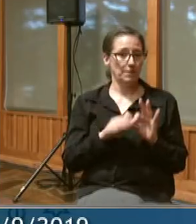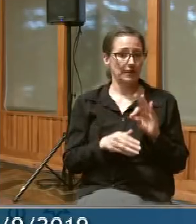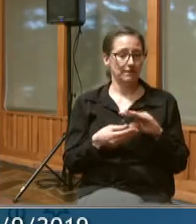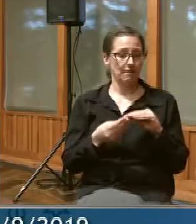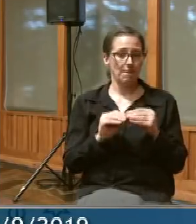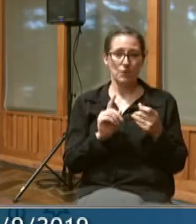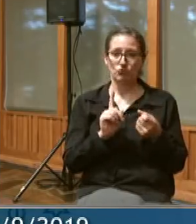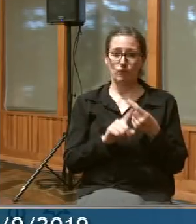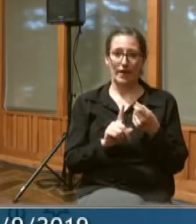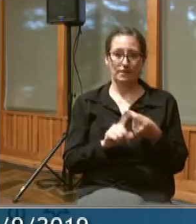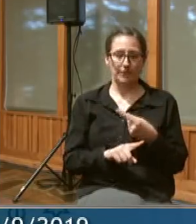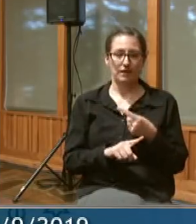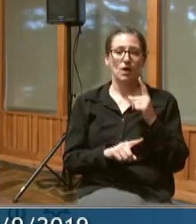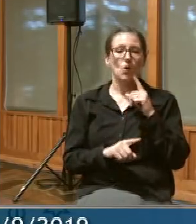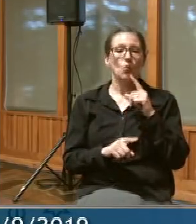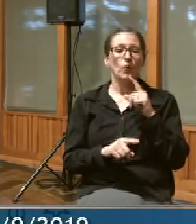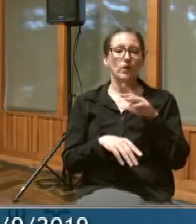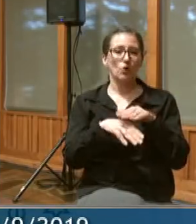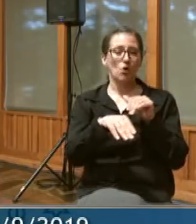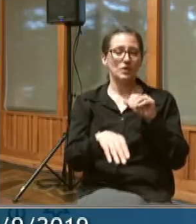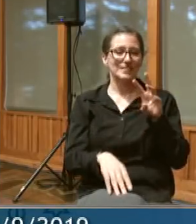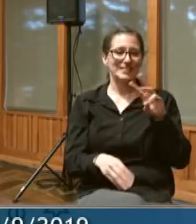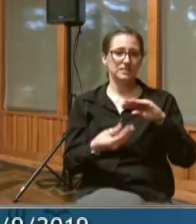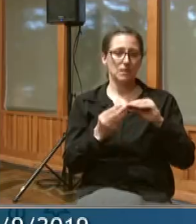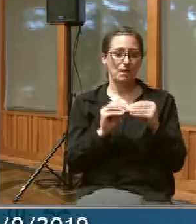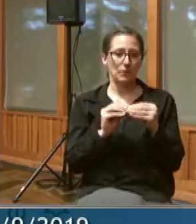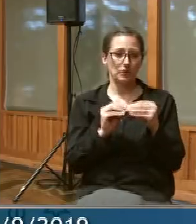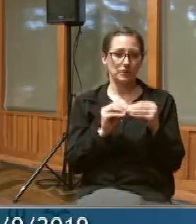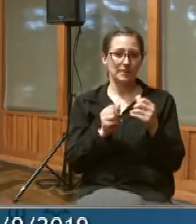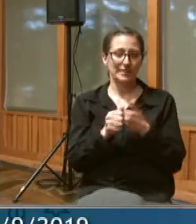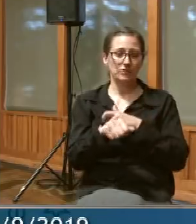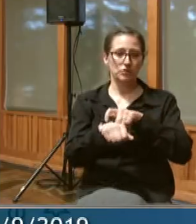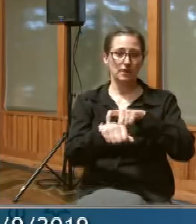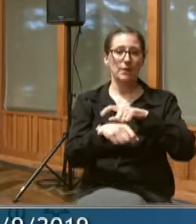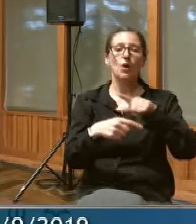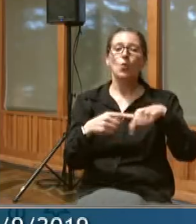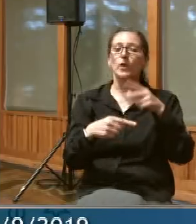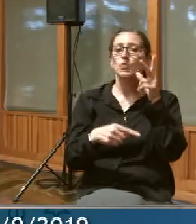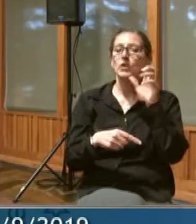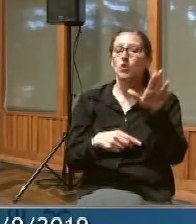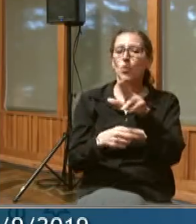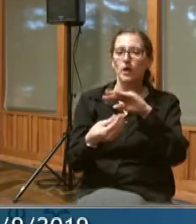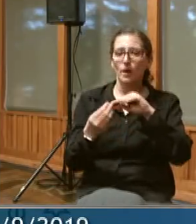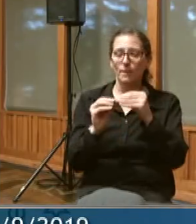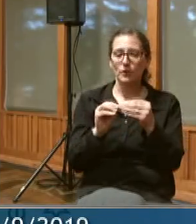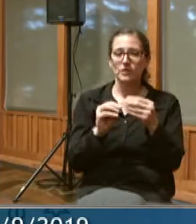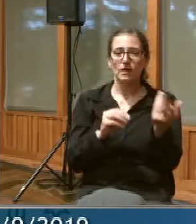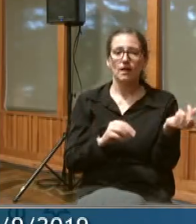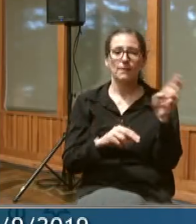THIS IS THE WAY -- THIS THE PROCESS. NUMBERS ARE DRAWN RANDOMLY.